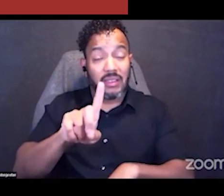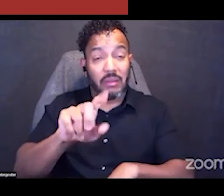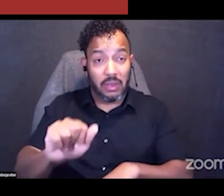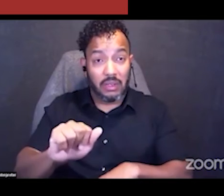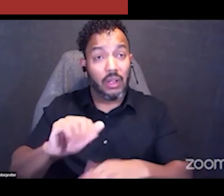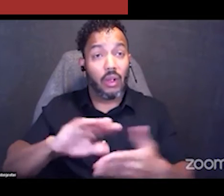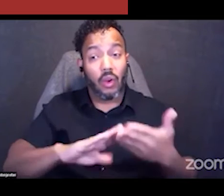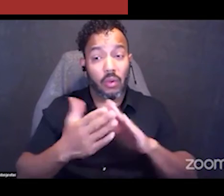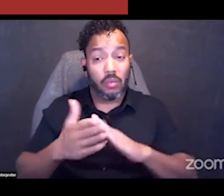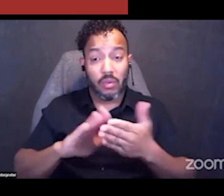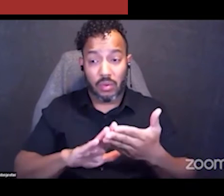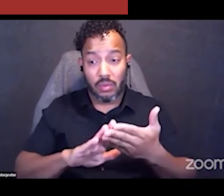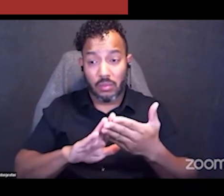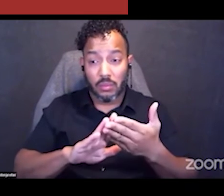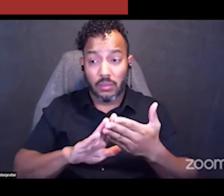community, Tony Coelho.